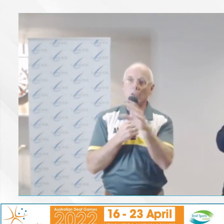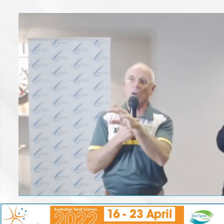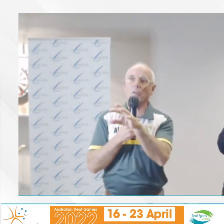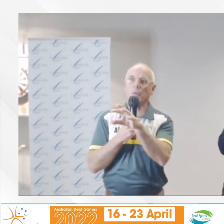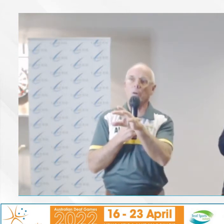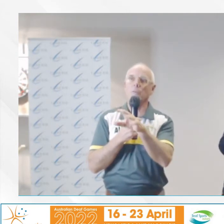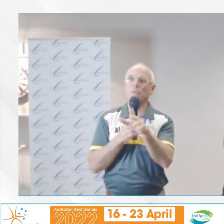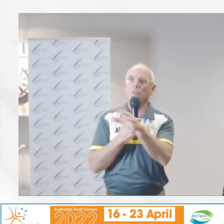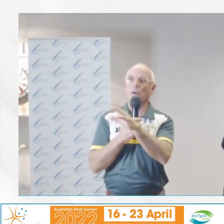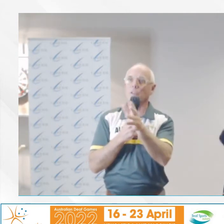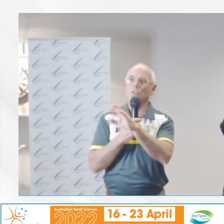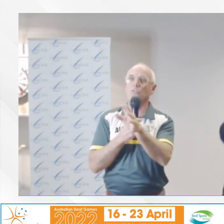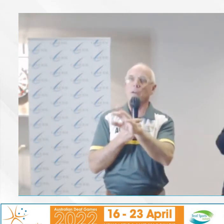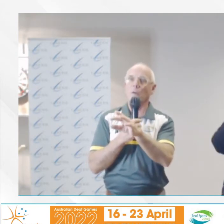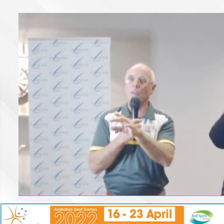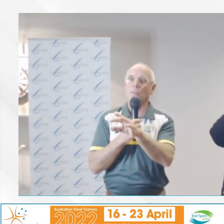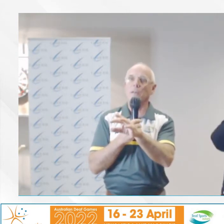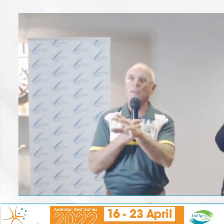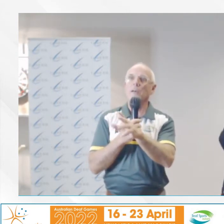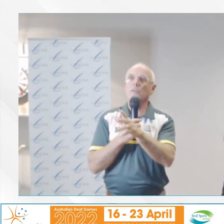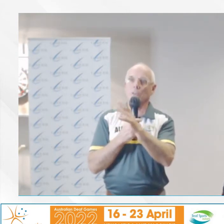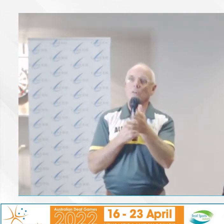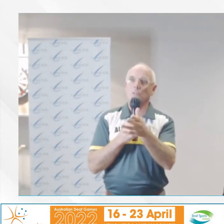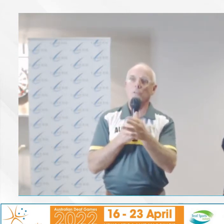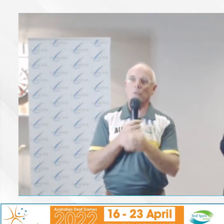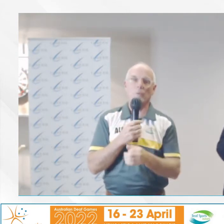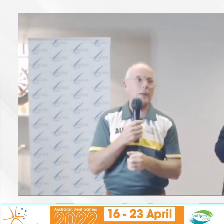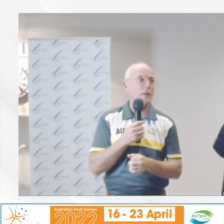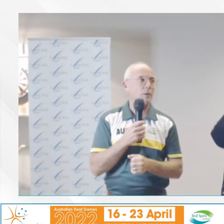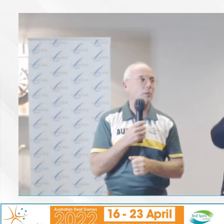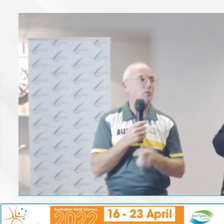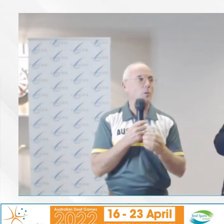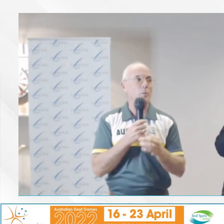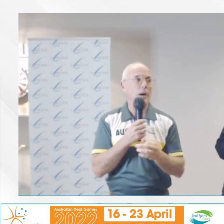it'll be on but the other tuesday or wednesday so crossfit will be happening and simon marnie